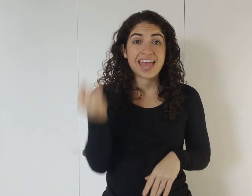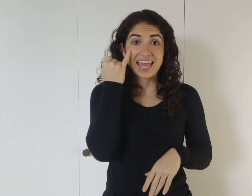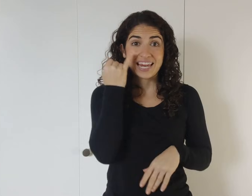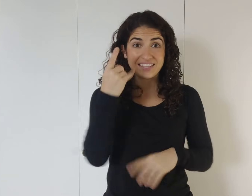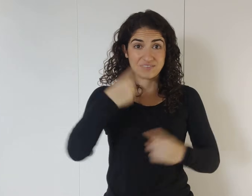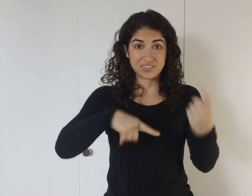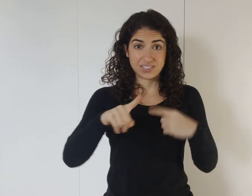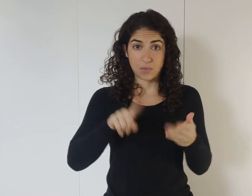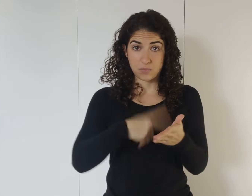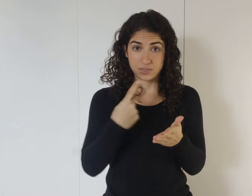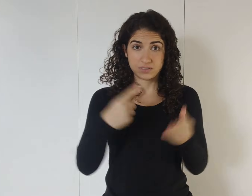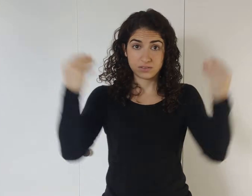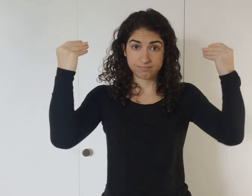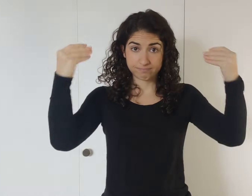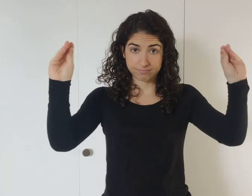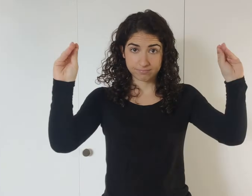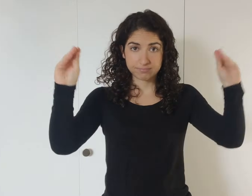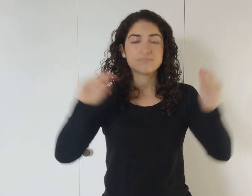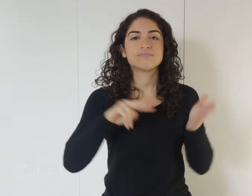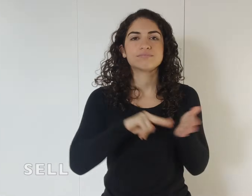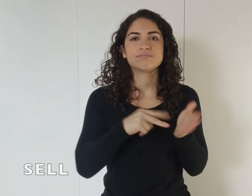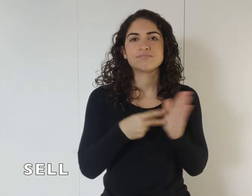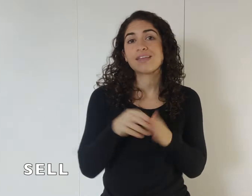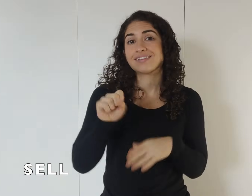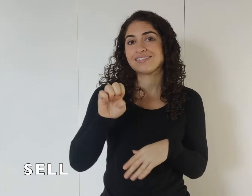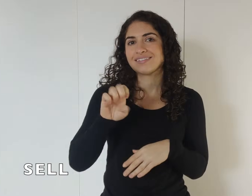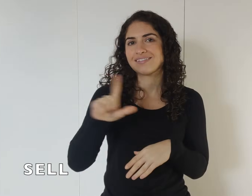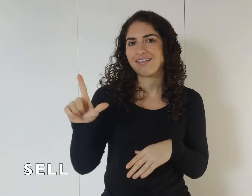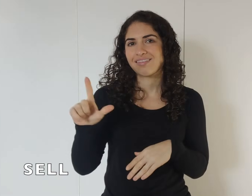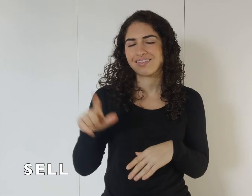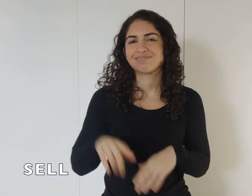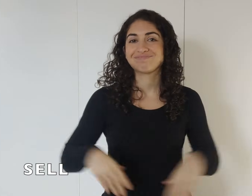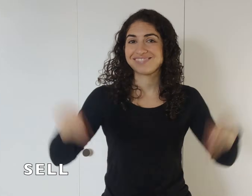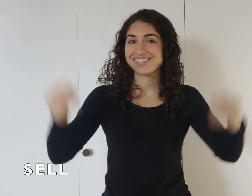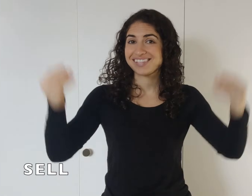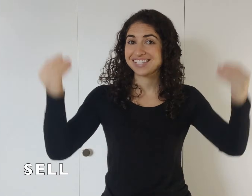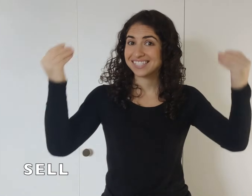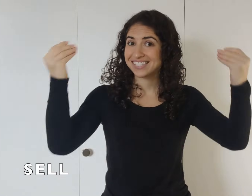If it's signed once, it means "sell".